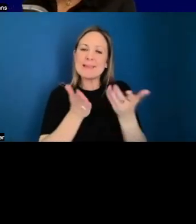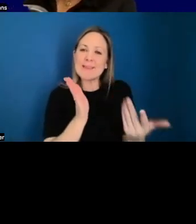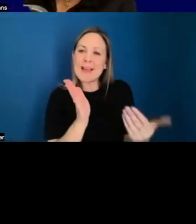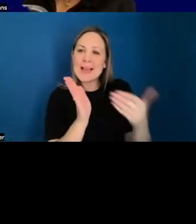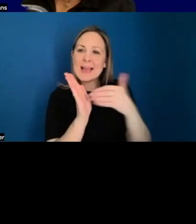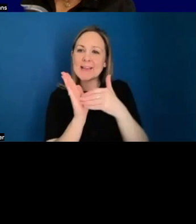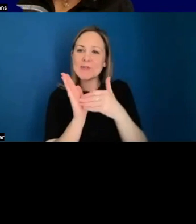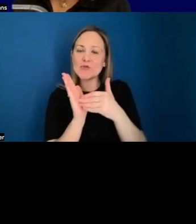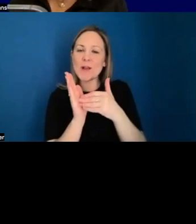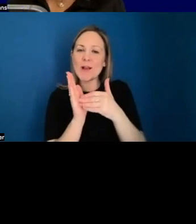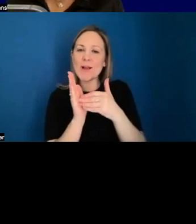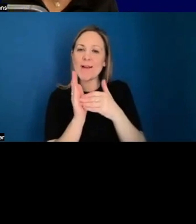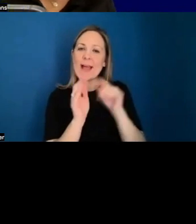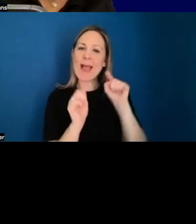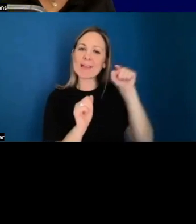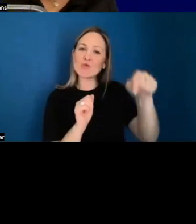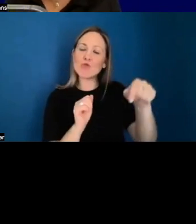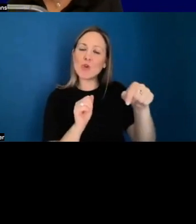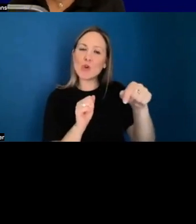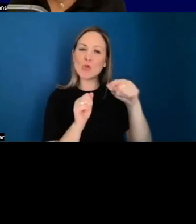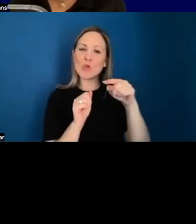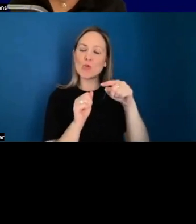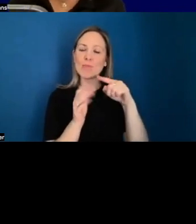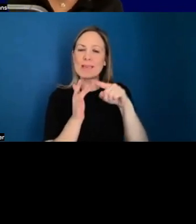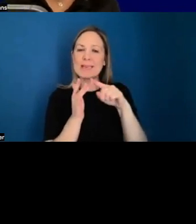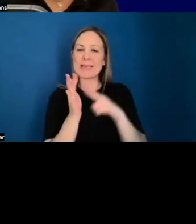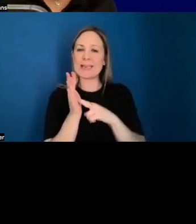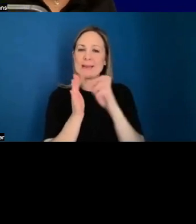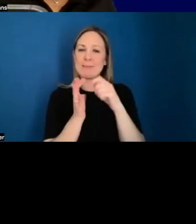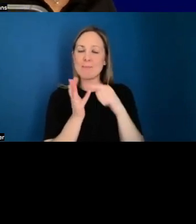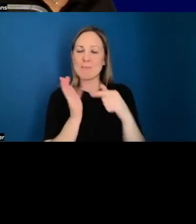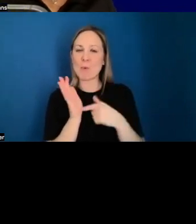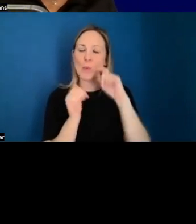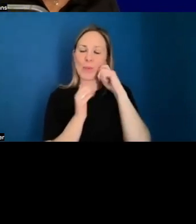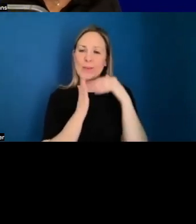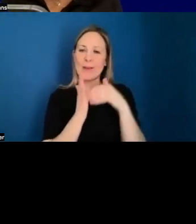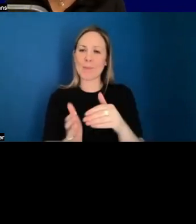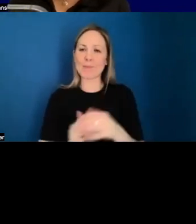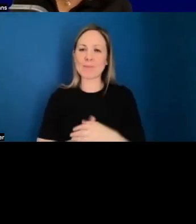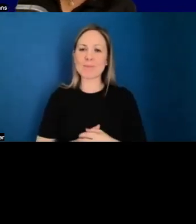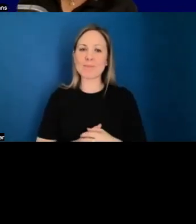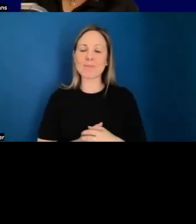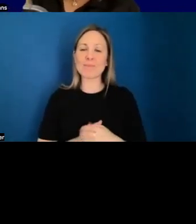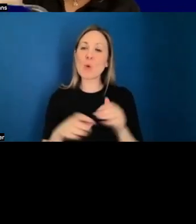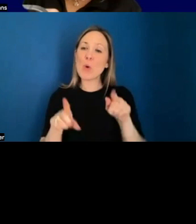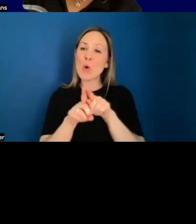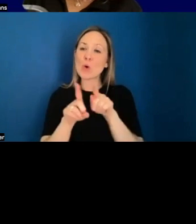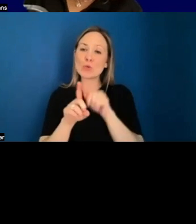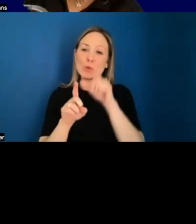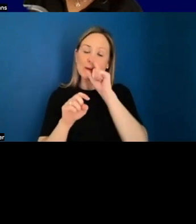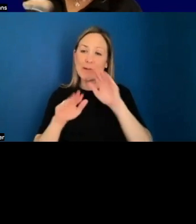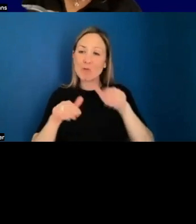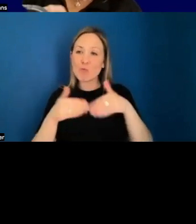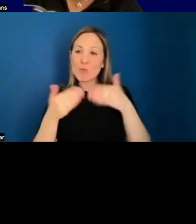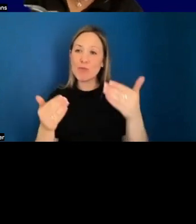external input to help them focus on that area We can also provide periodic check-in by using